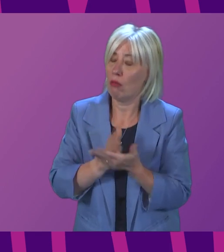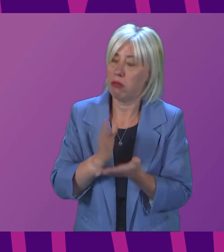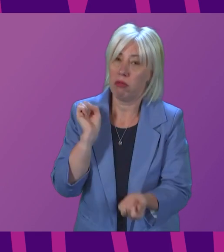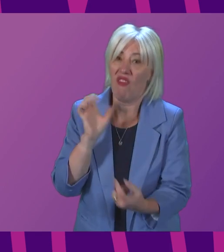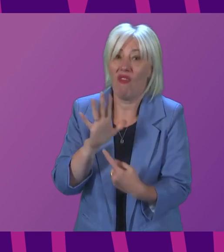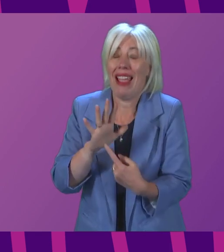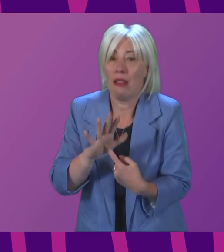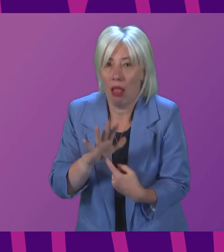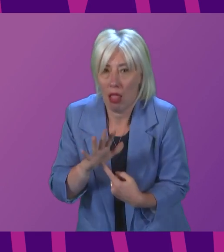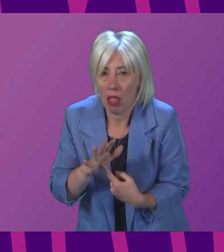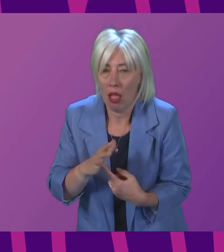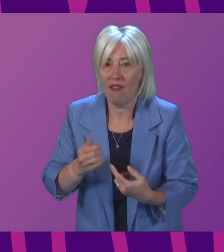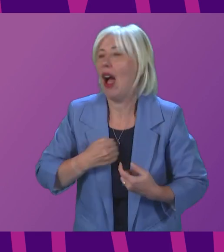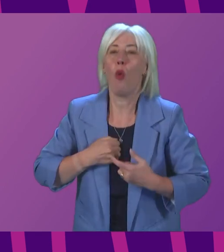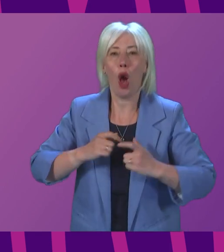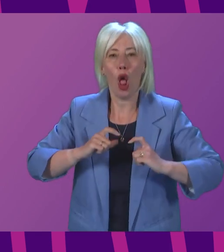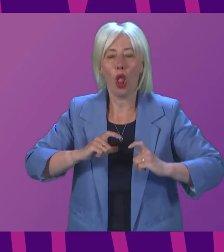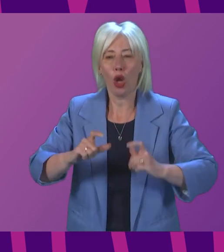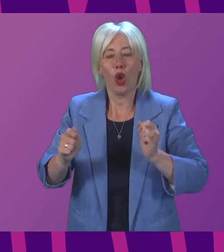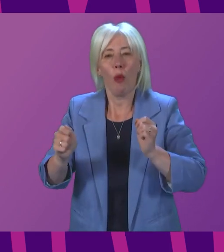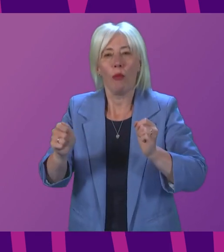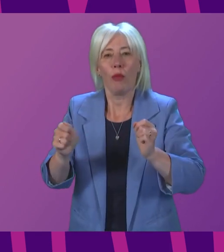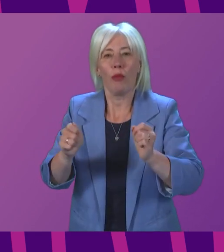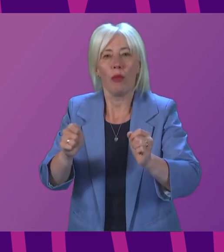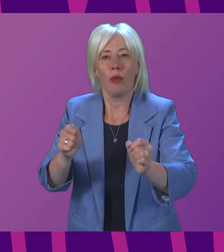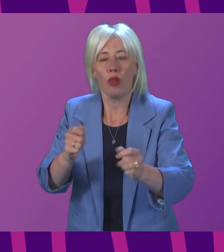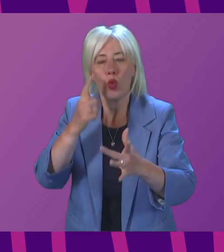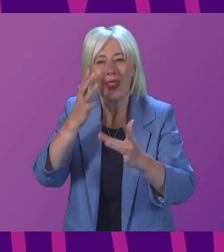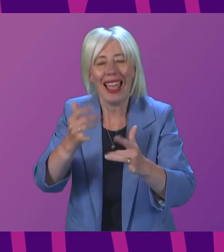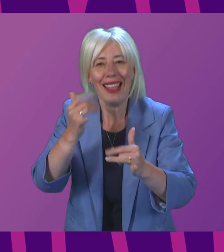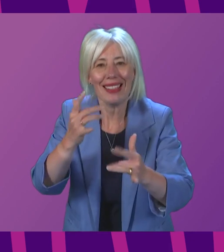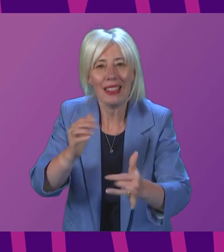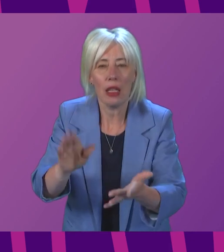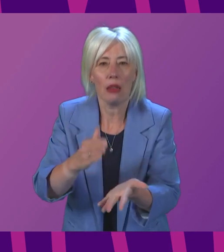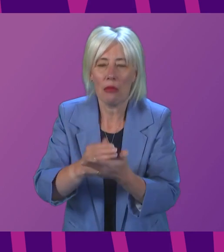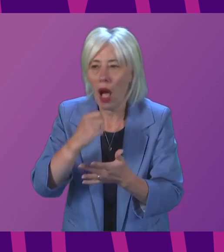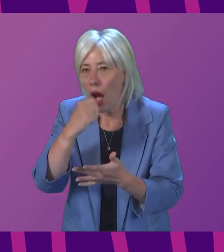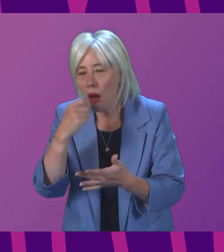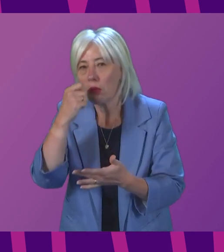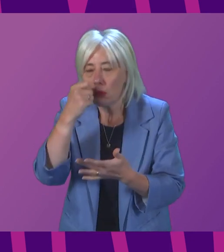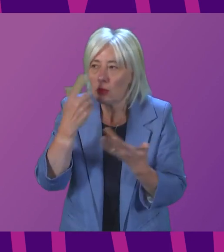Part of the reason for our longer transition in testing is to ensure that we treat staff fairly.